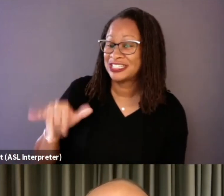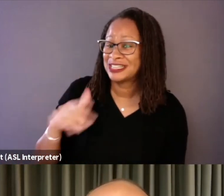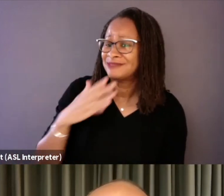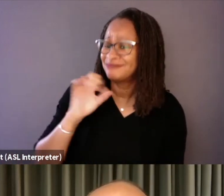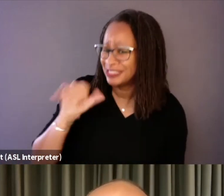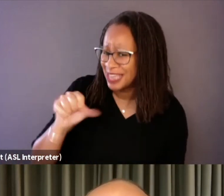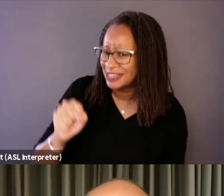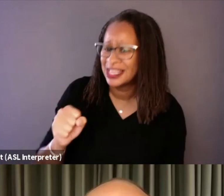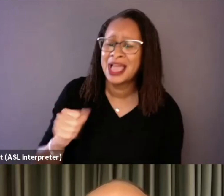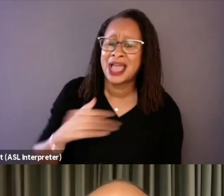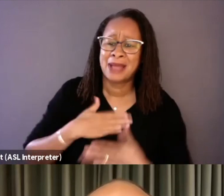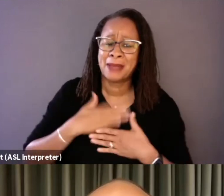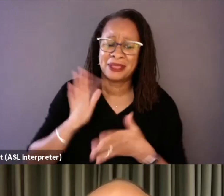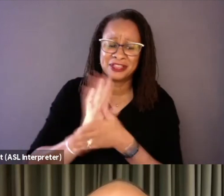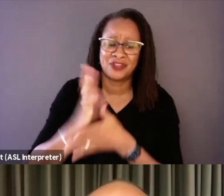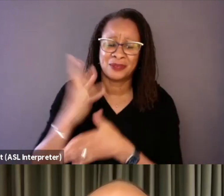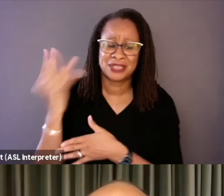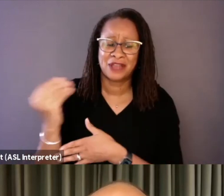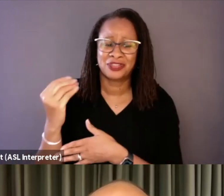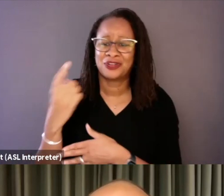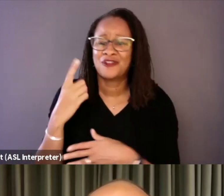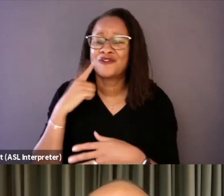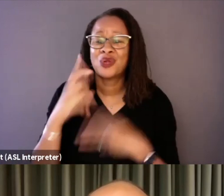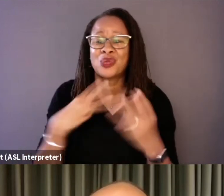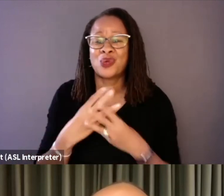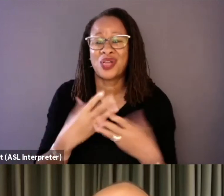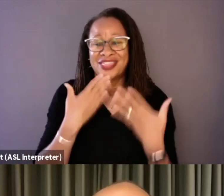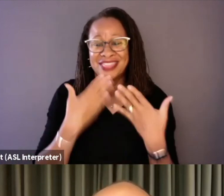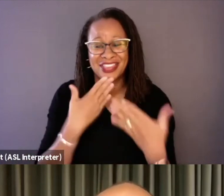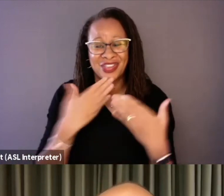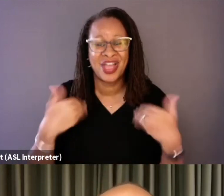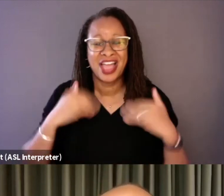for the world. So thanks to IDA. Thanks. You guys have a great day. Take care - Thank you.